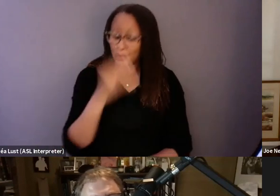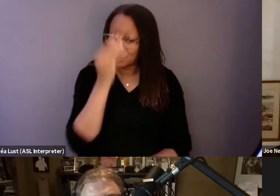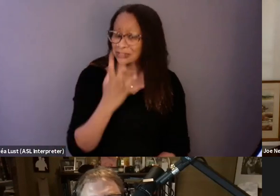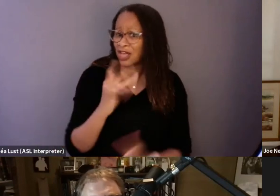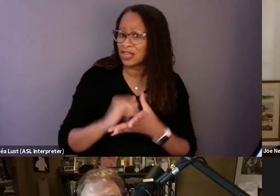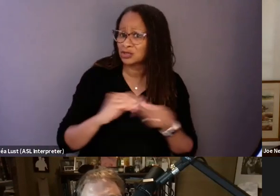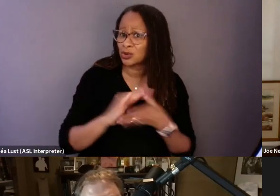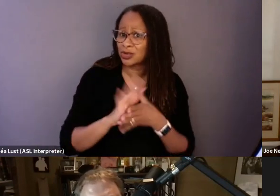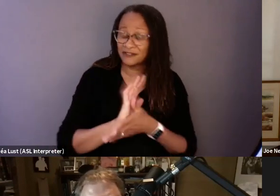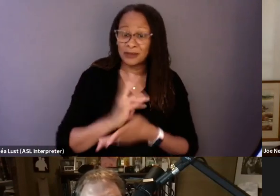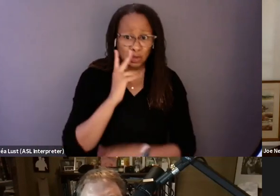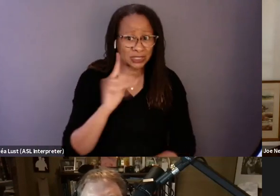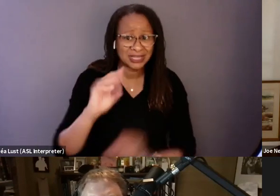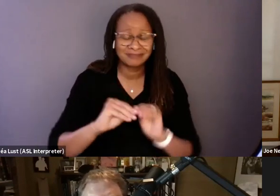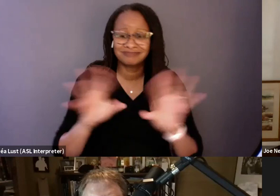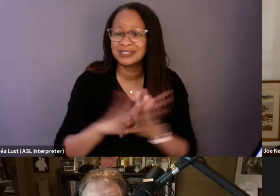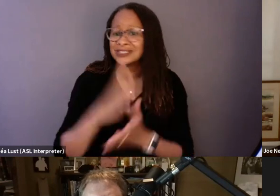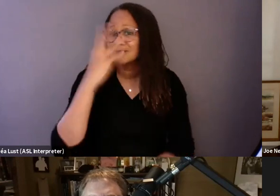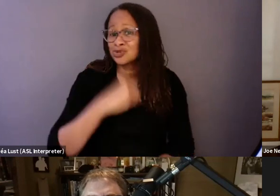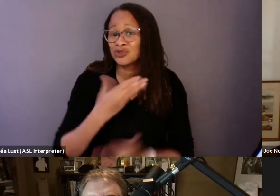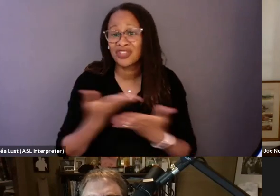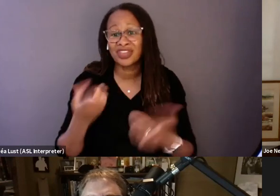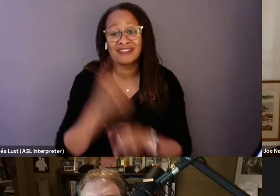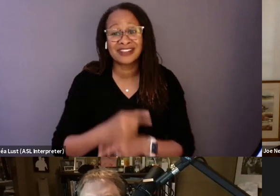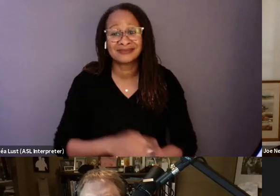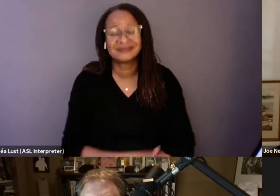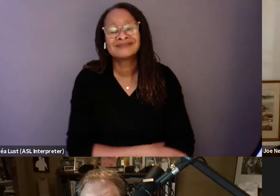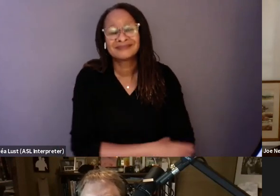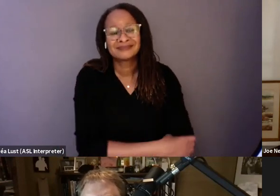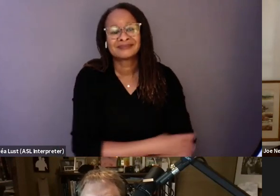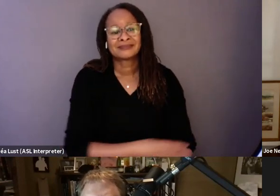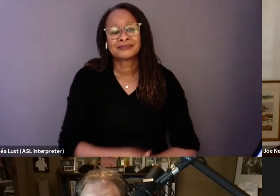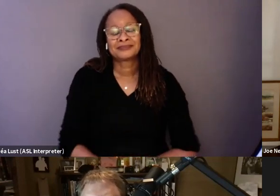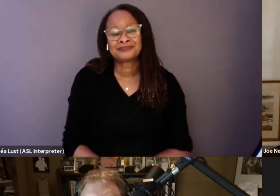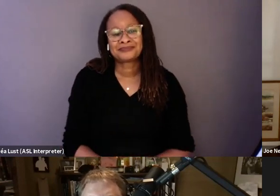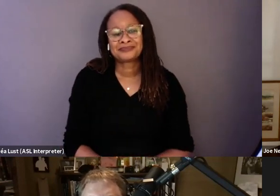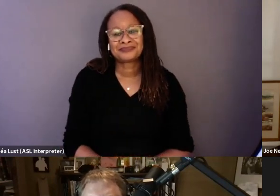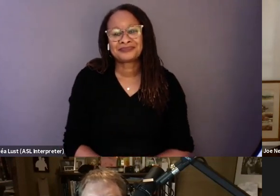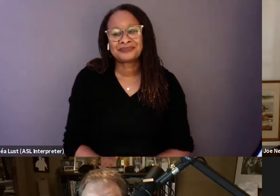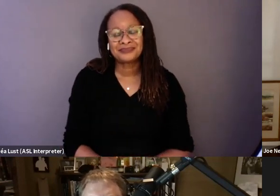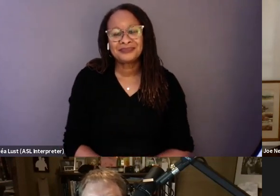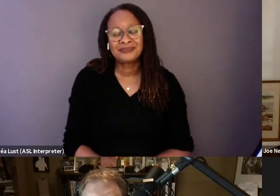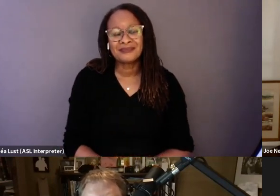and it's quite beautiful thing, isn't it? Yeah. Yes. And in fact his energy is so